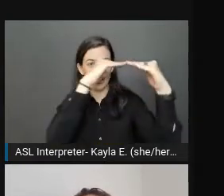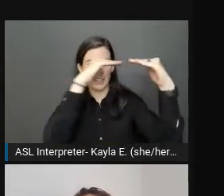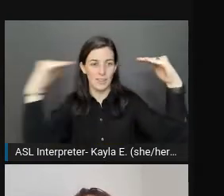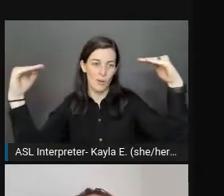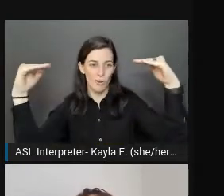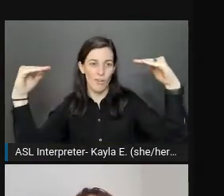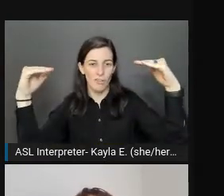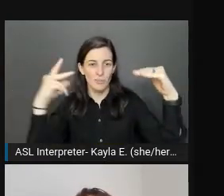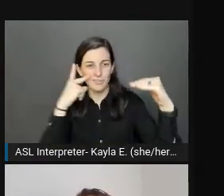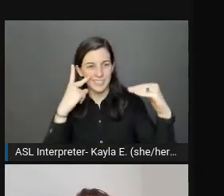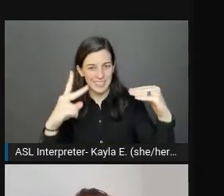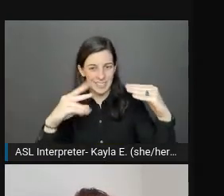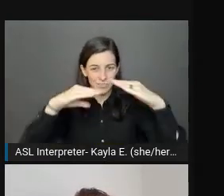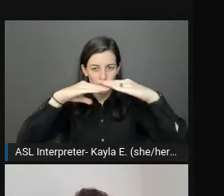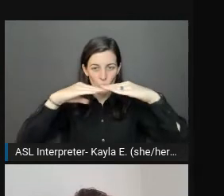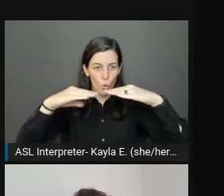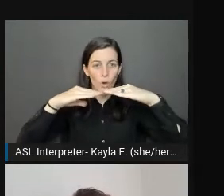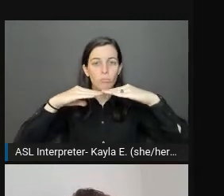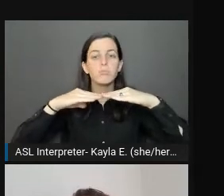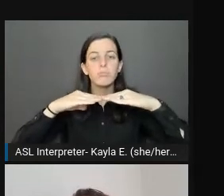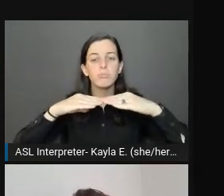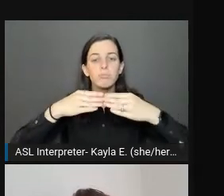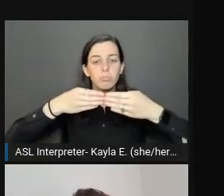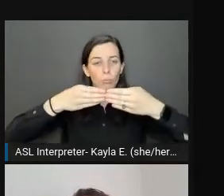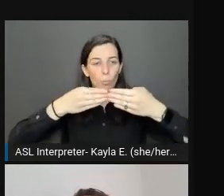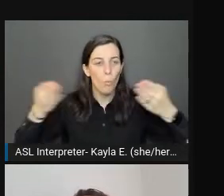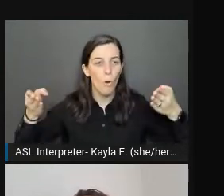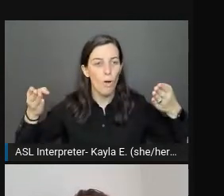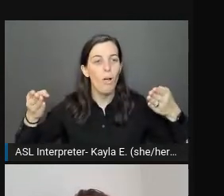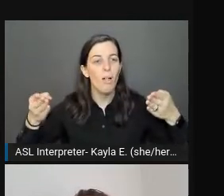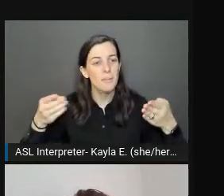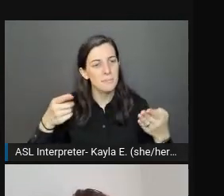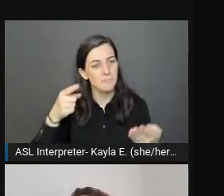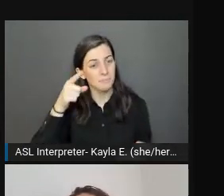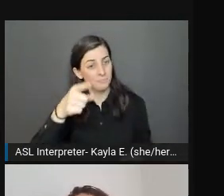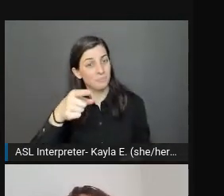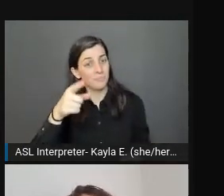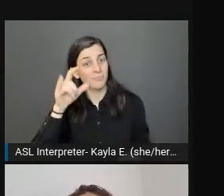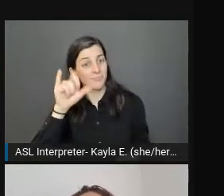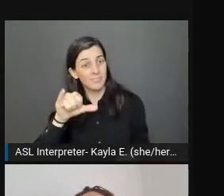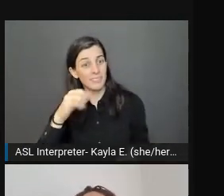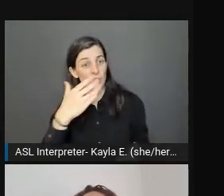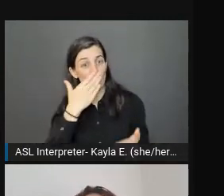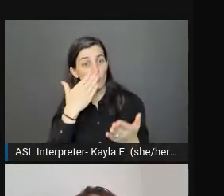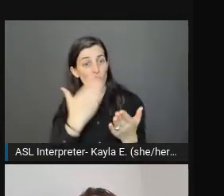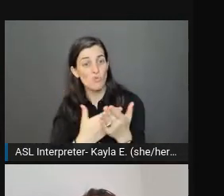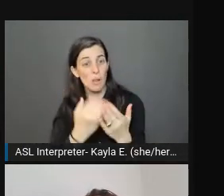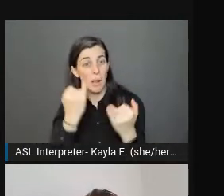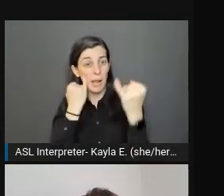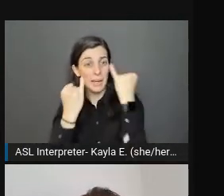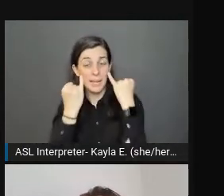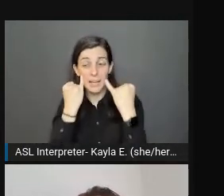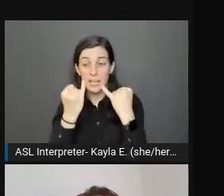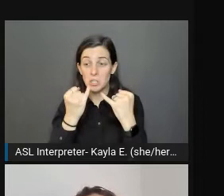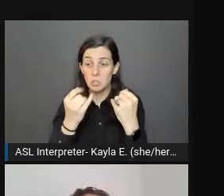This is a great form of offering solutions that would fit a person.